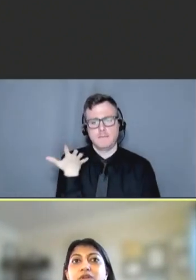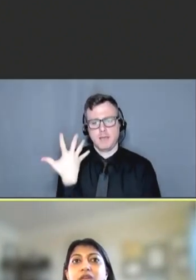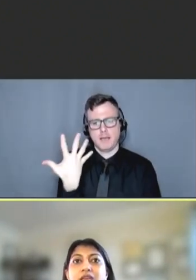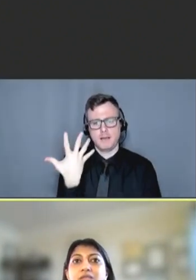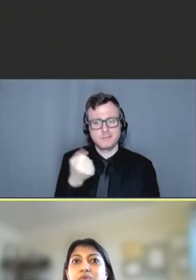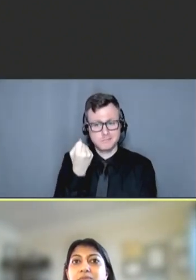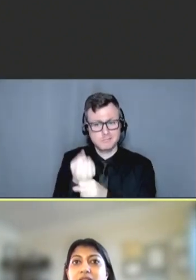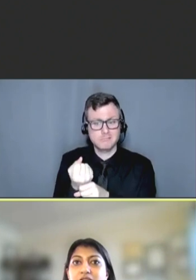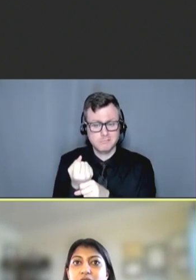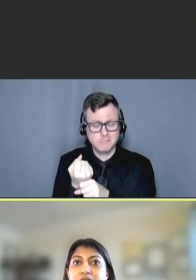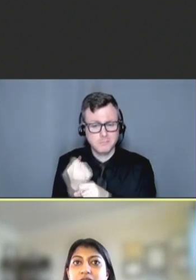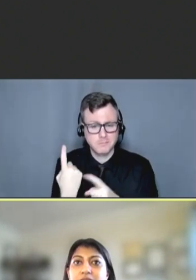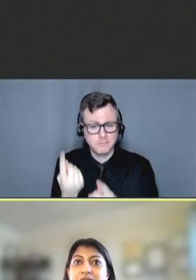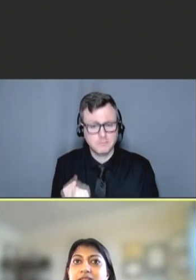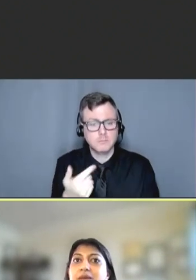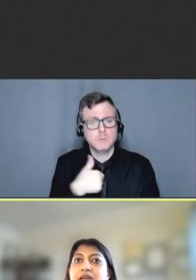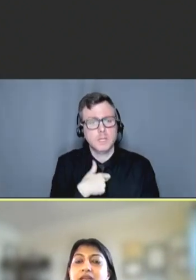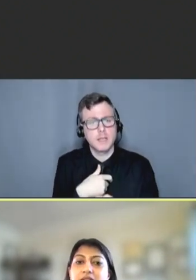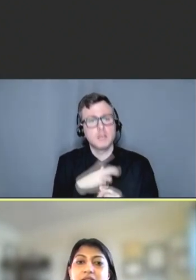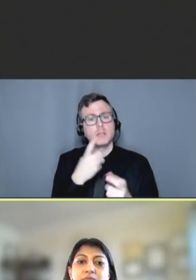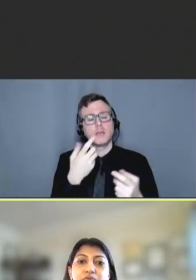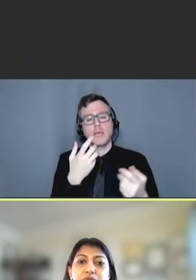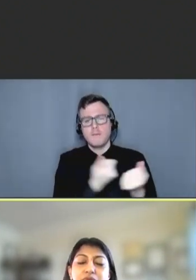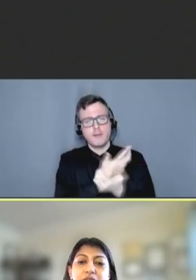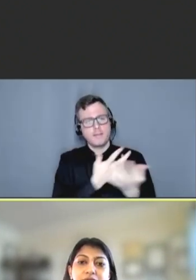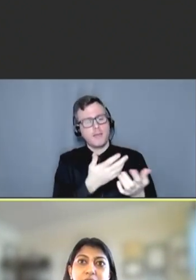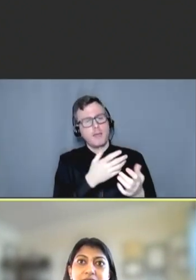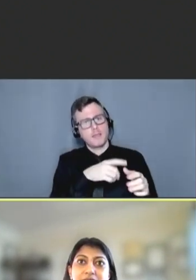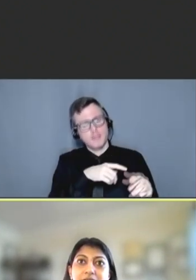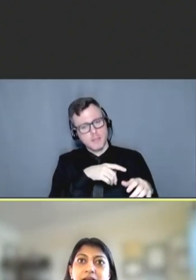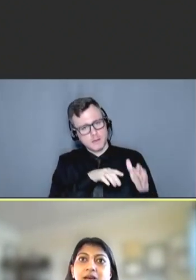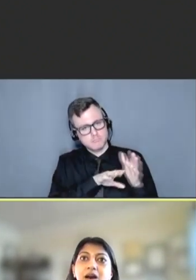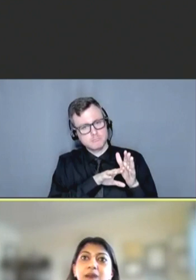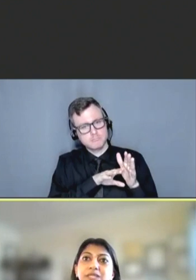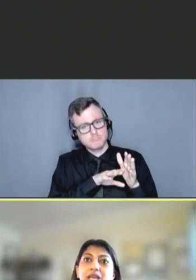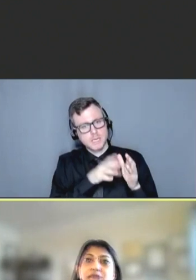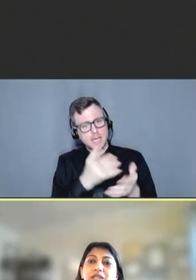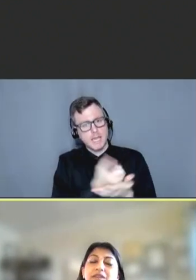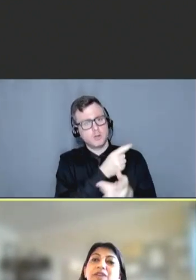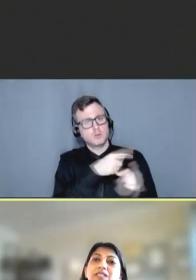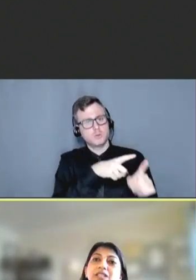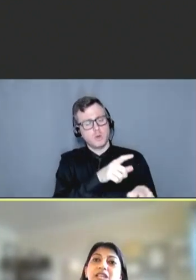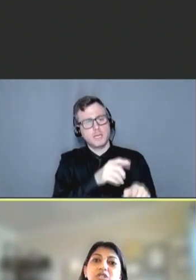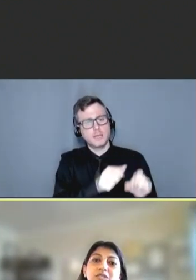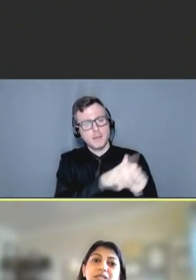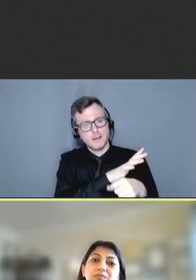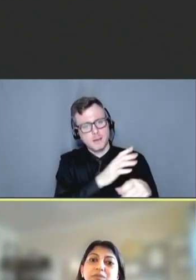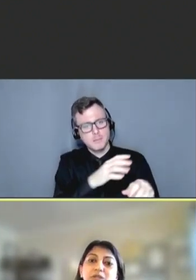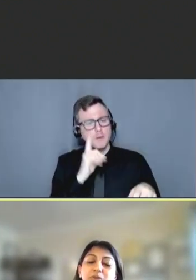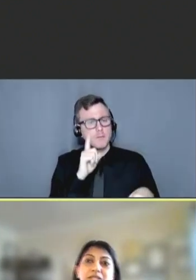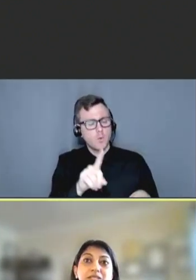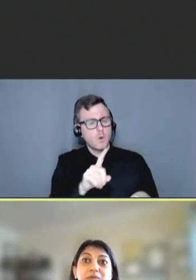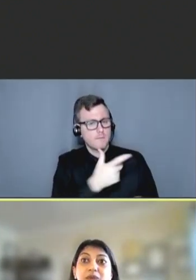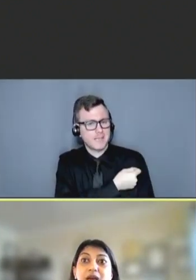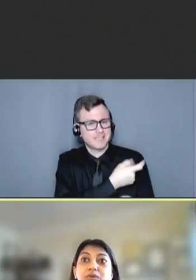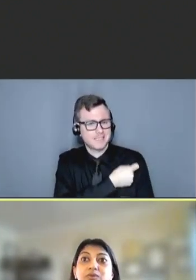gains we made during the pandemic and improved influenza uptake for the vaccination, seem to be losing some ground, right.